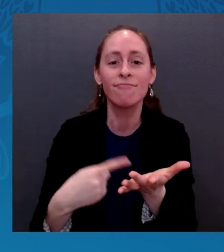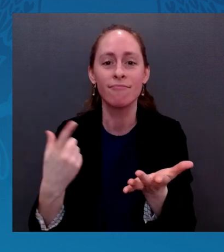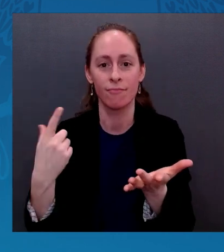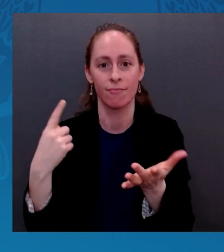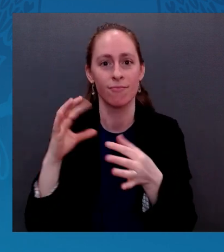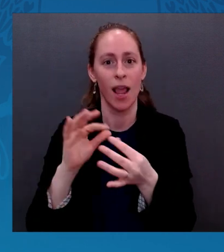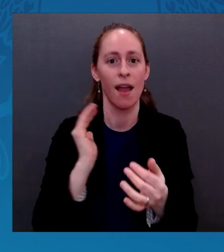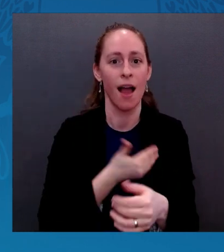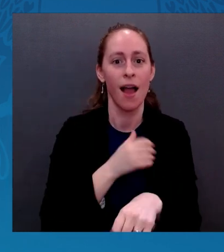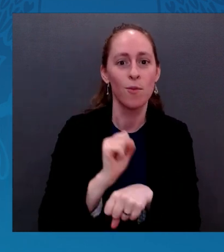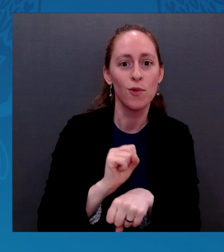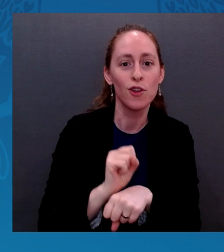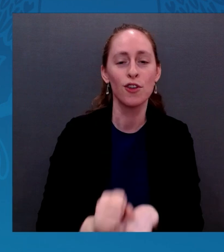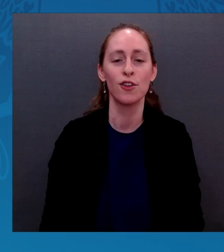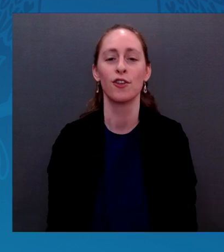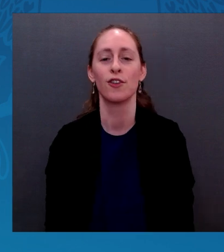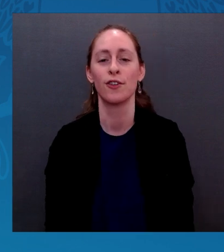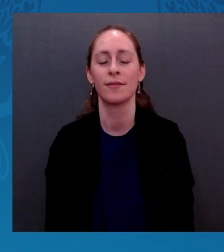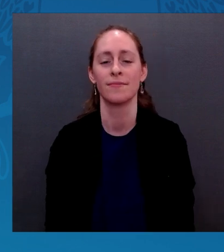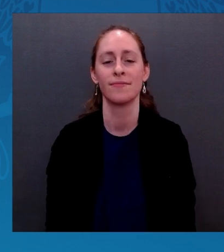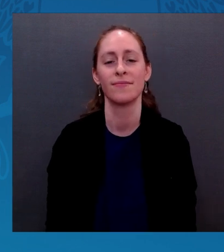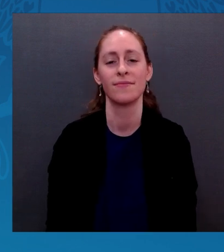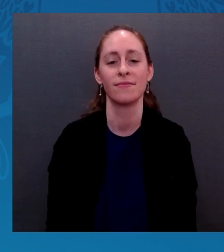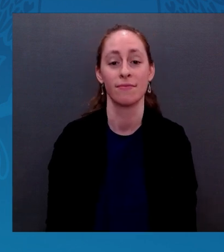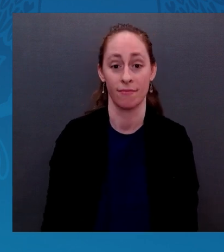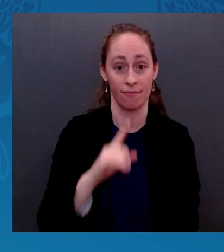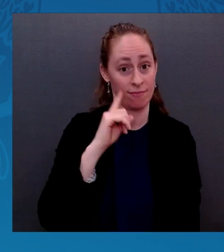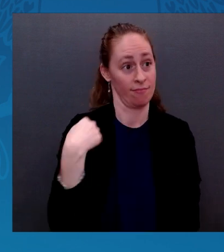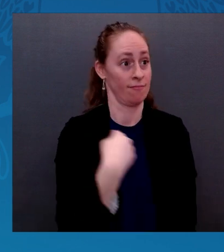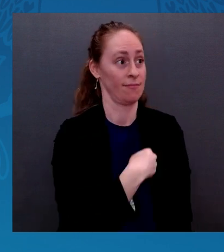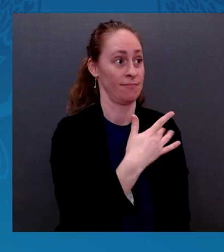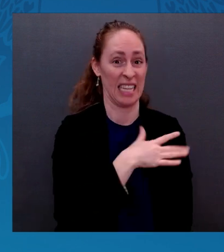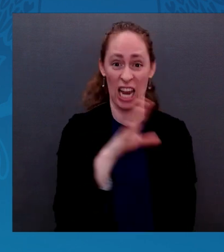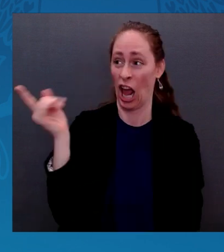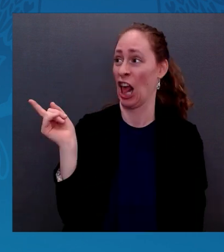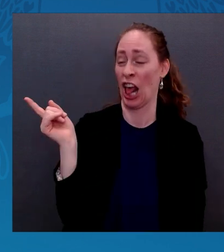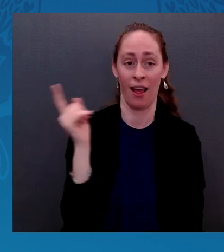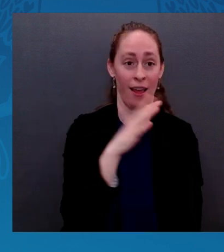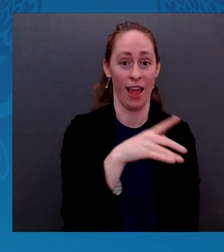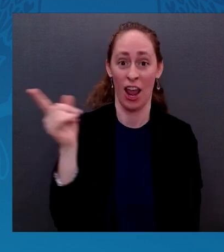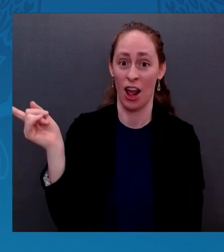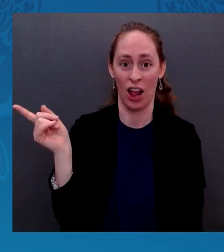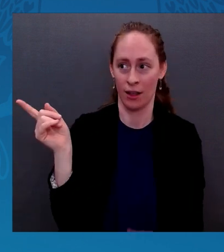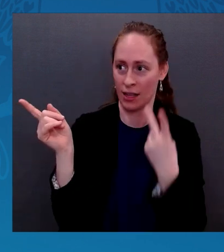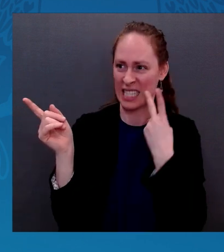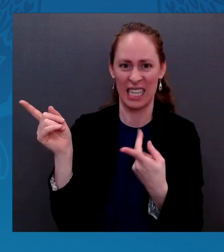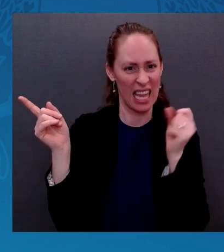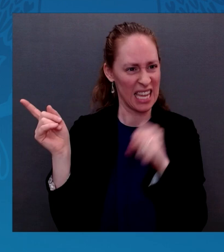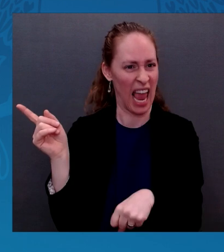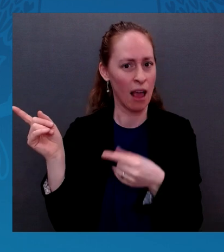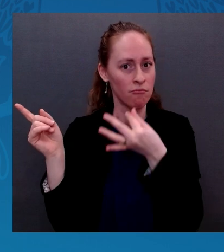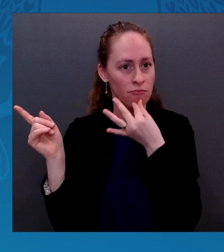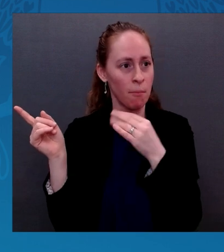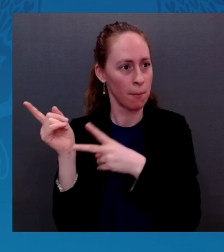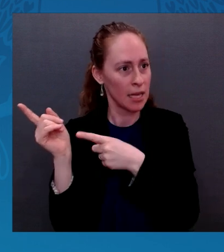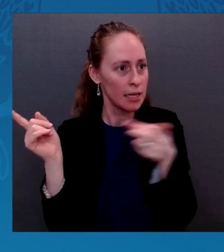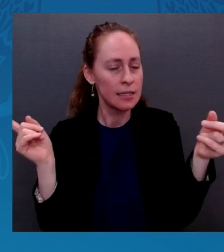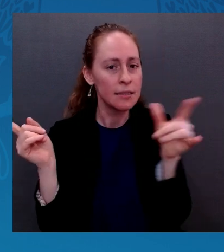and a role model of what cities around our country are capable of doing. I thank you for that. I thank you for that. Thank you.